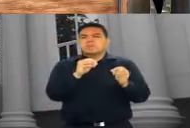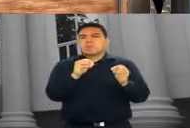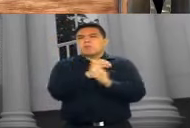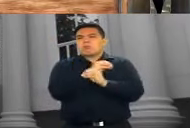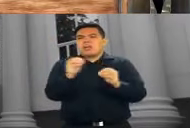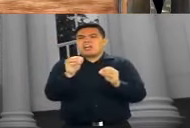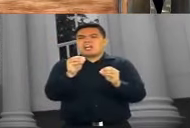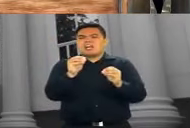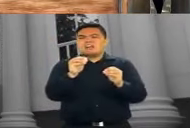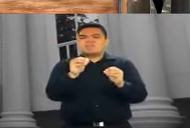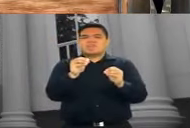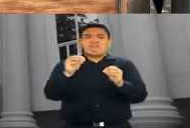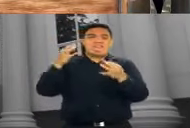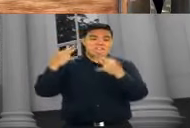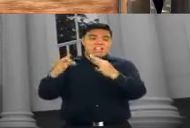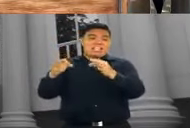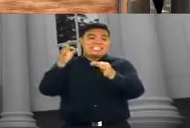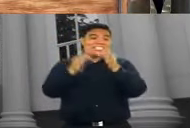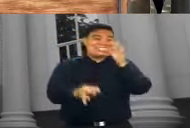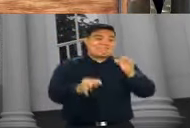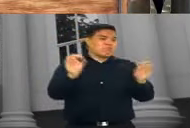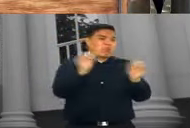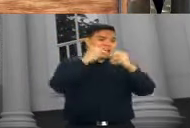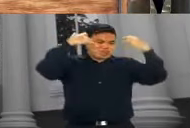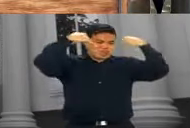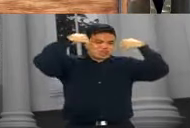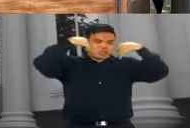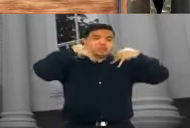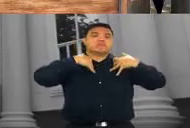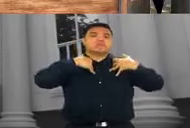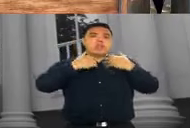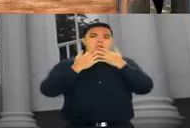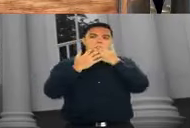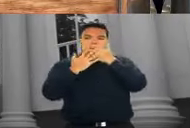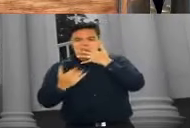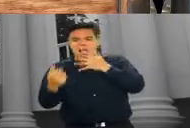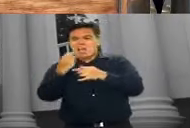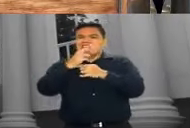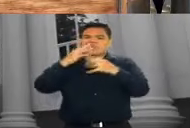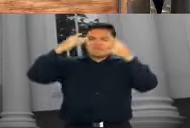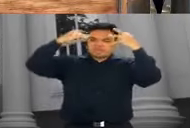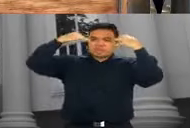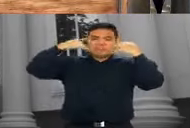anything without some sweat or blood. Most evident